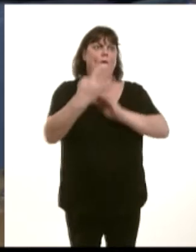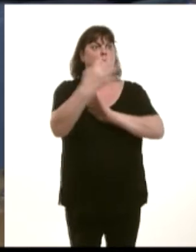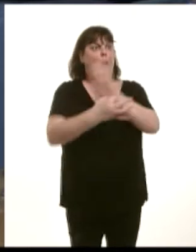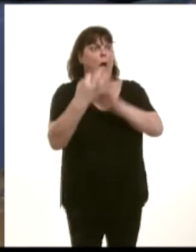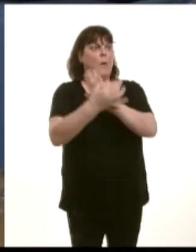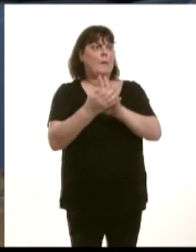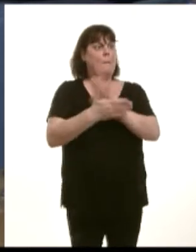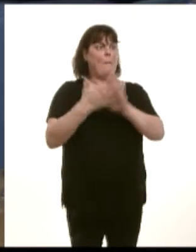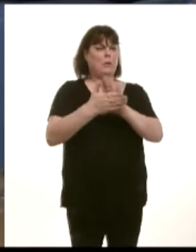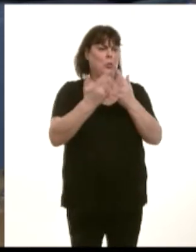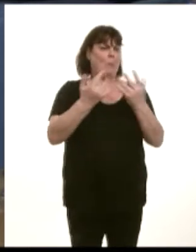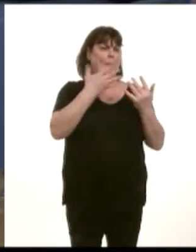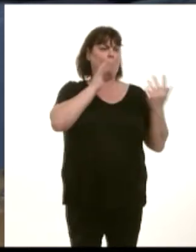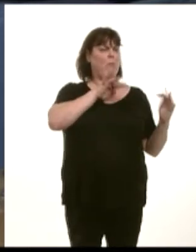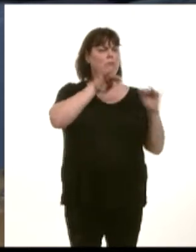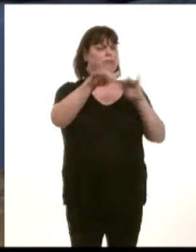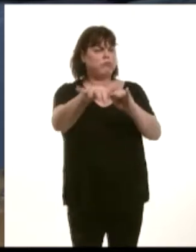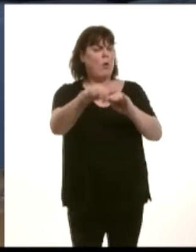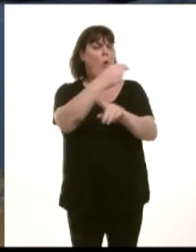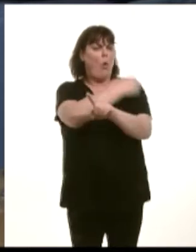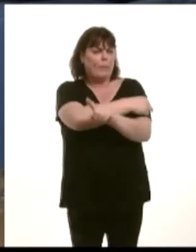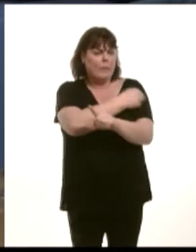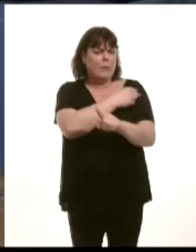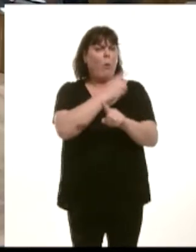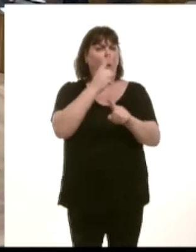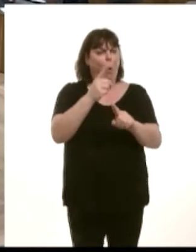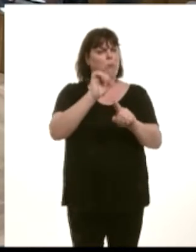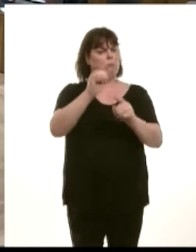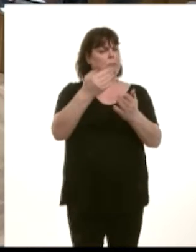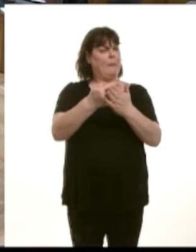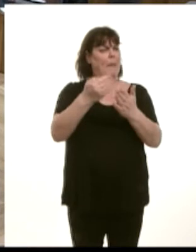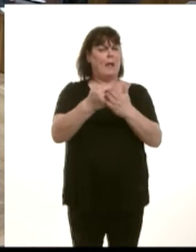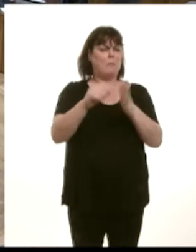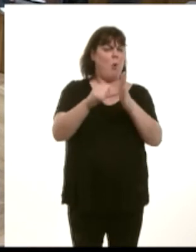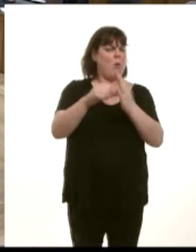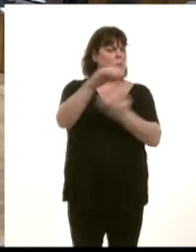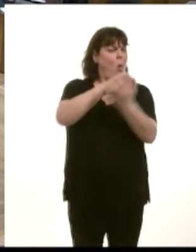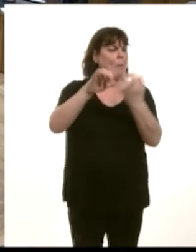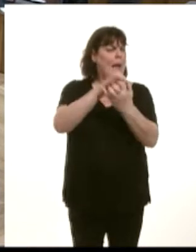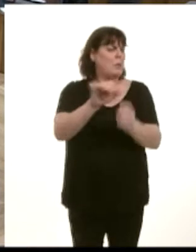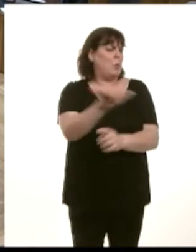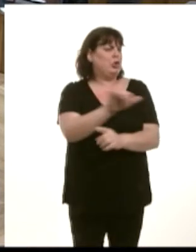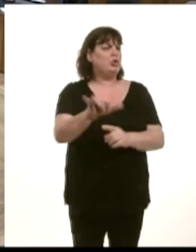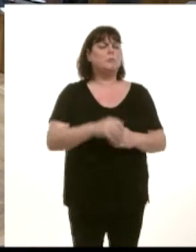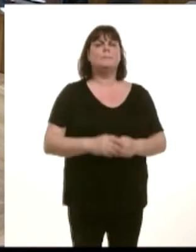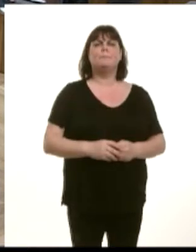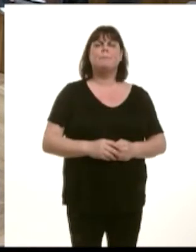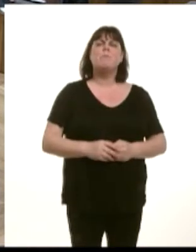A&E department, or is it down to more complex demands? Carwyn Jones: ‘Complex’, I think, is the word.